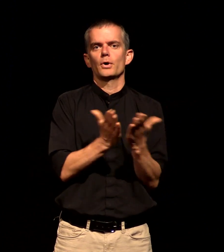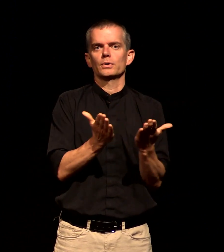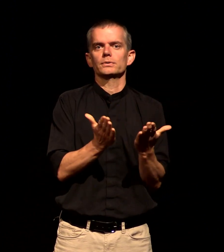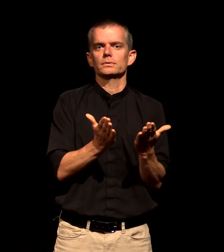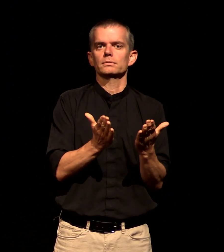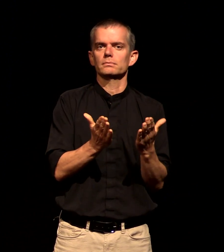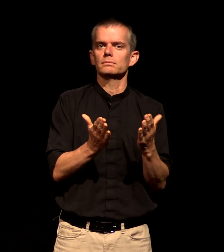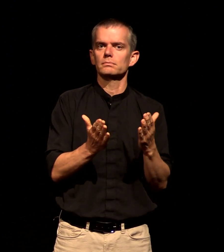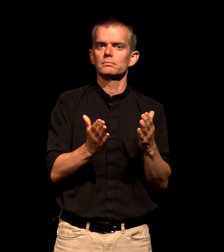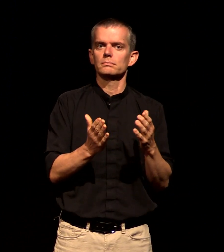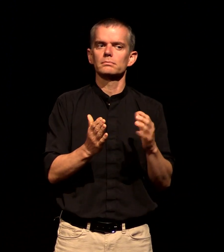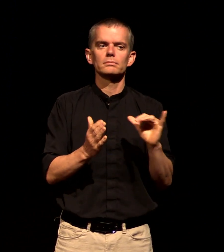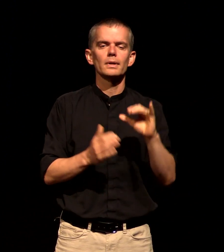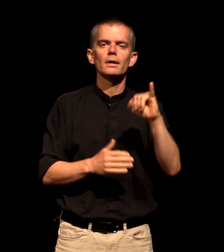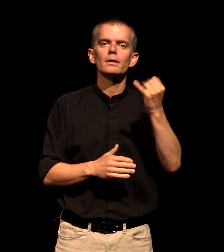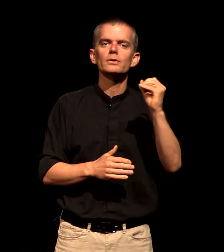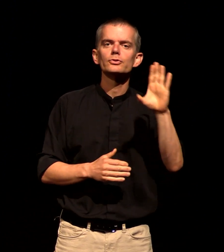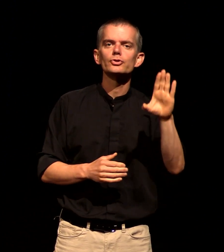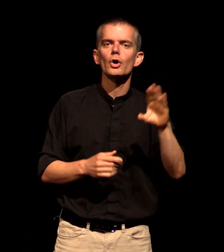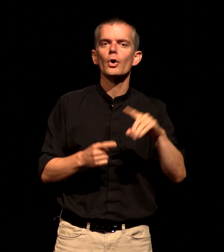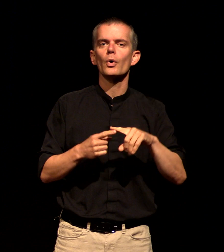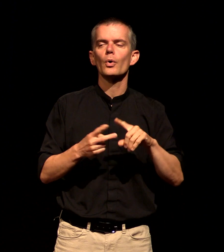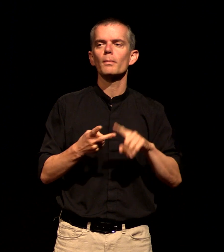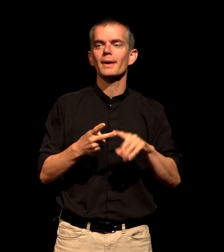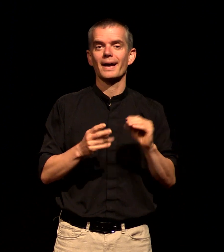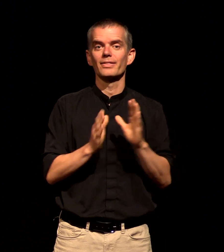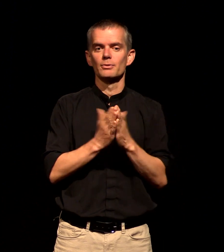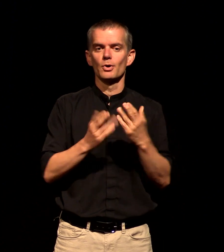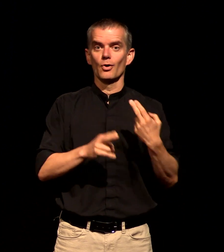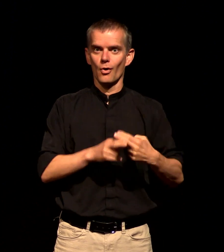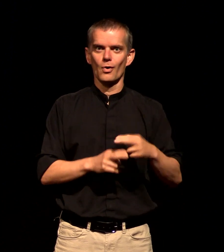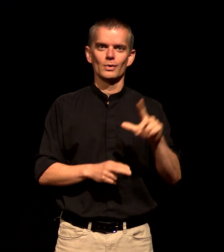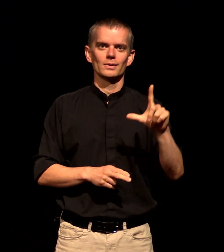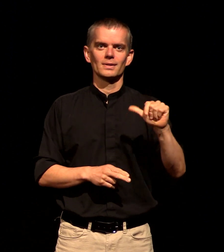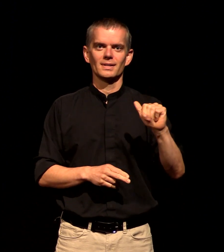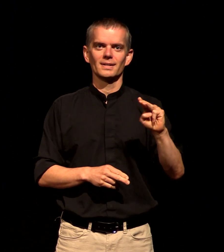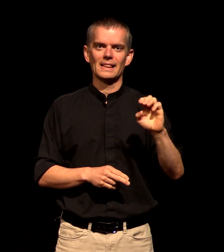scriptures like job and the appropriately named lamentations